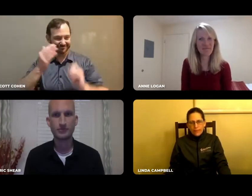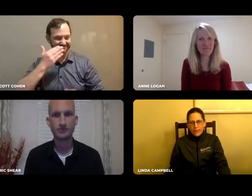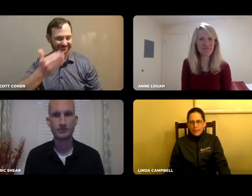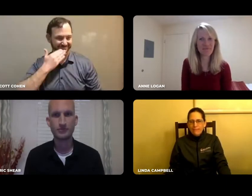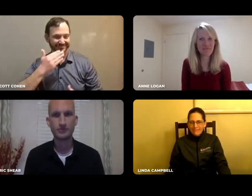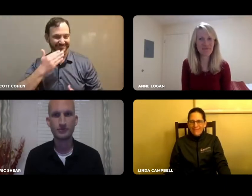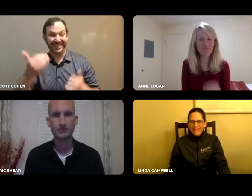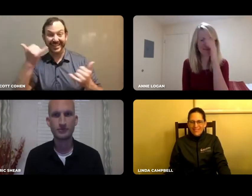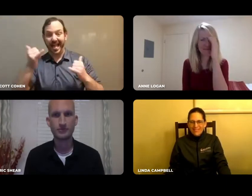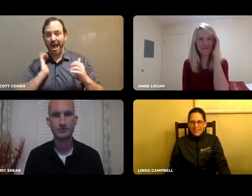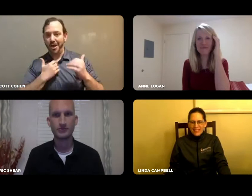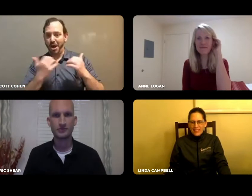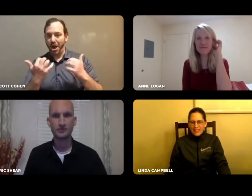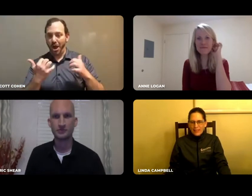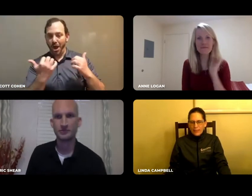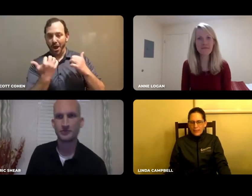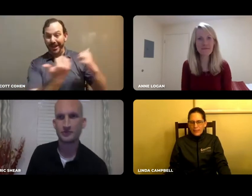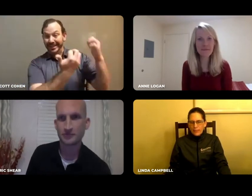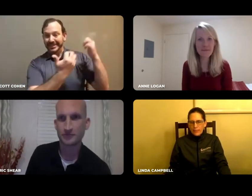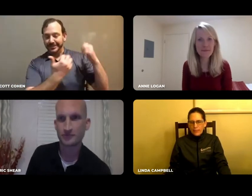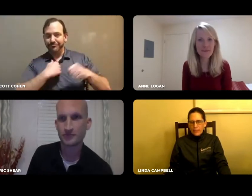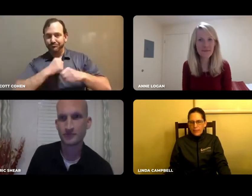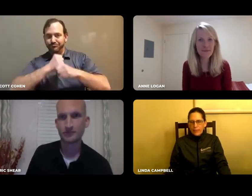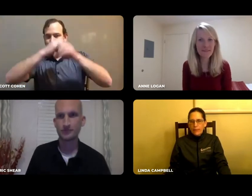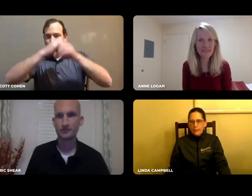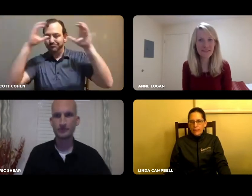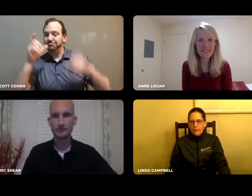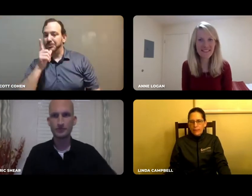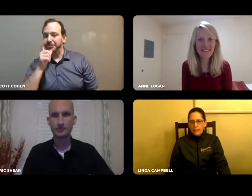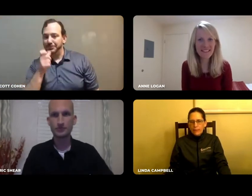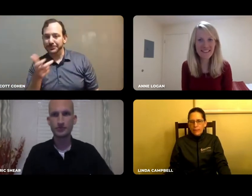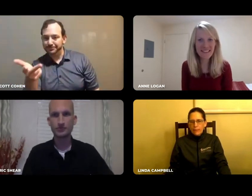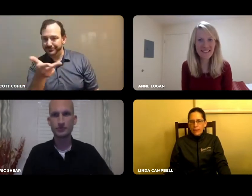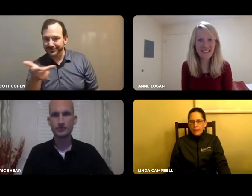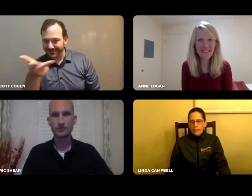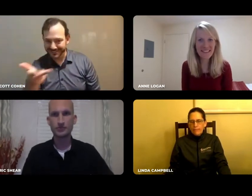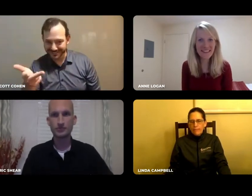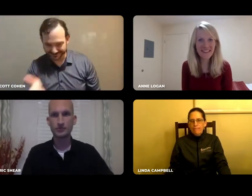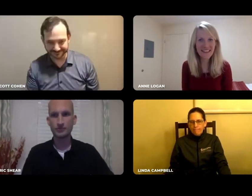Thank you so much. Now our audience has an idea of who